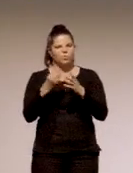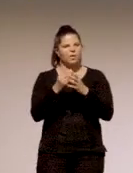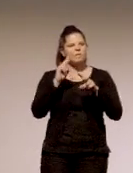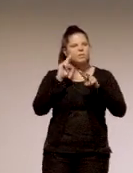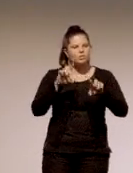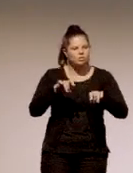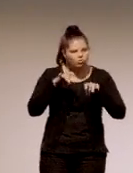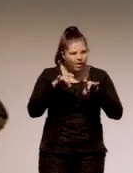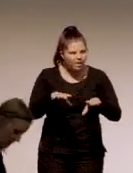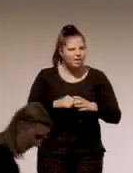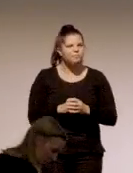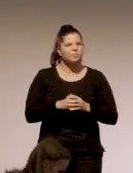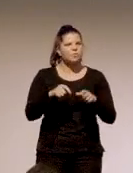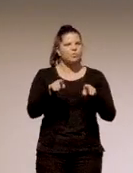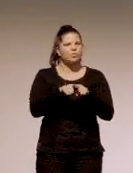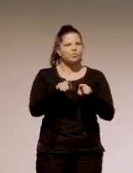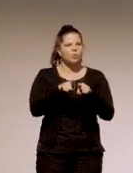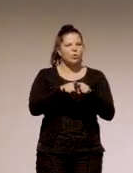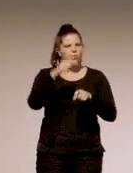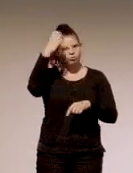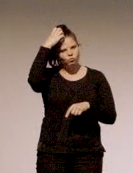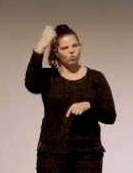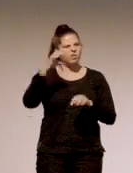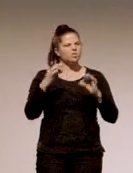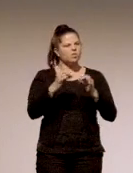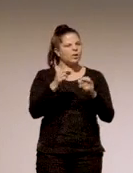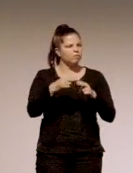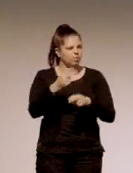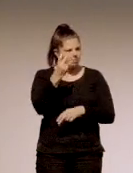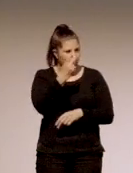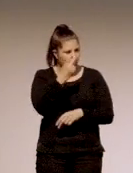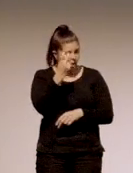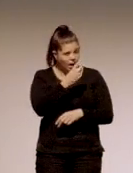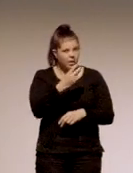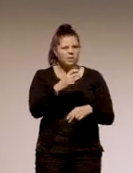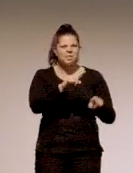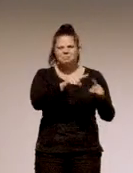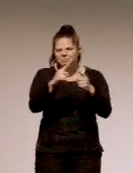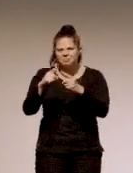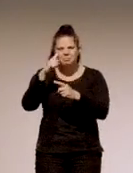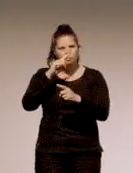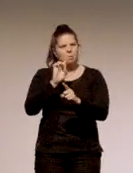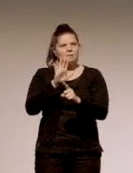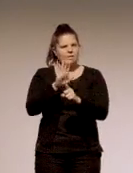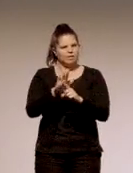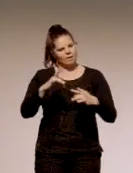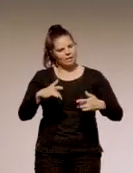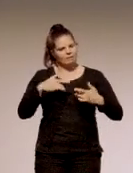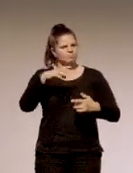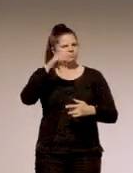We also worked alongside the Royal Society for the Blind and many people with that lived experience to make sure that as we were creating these